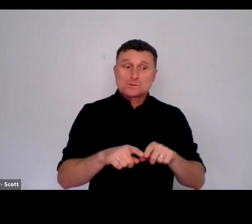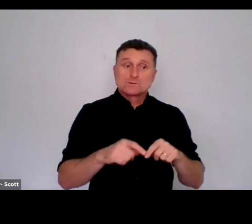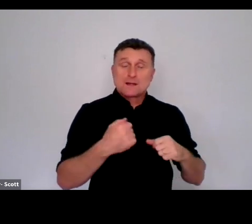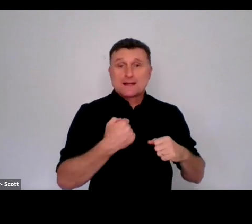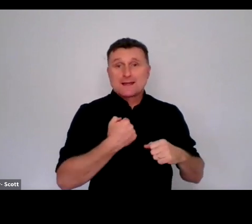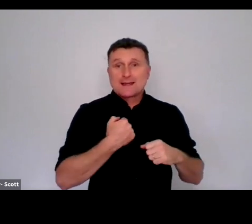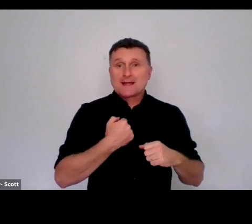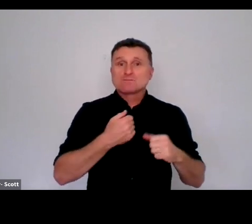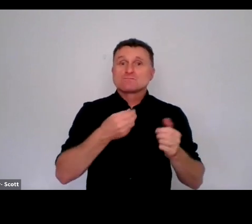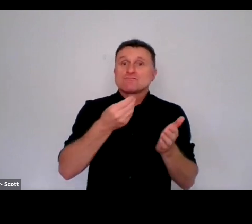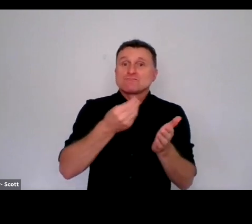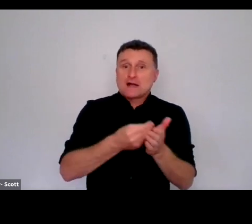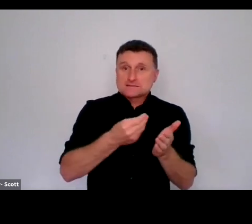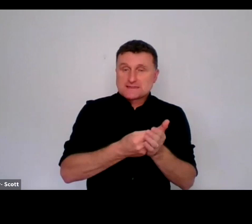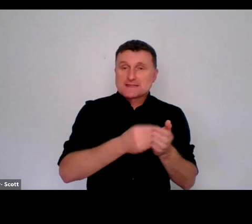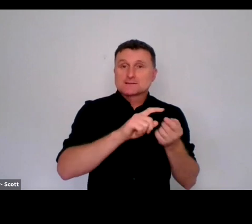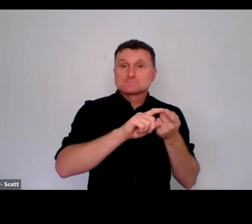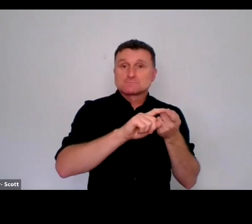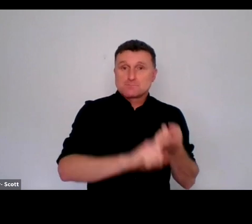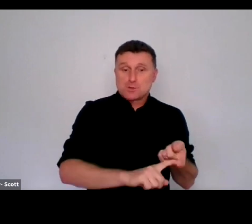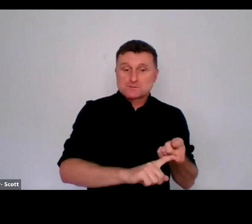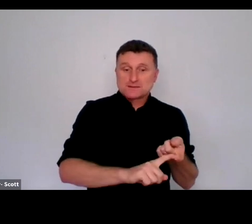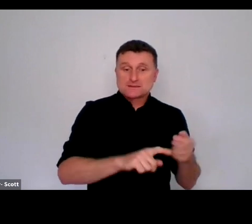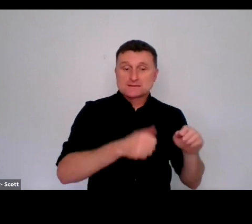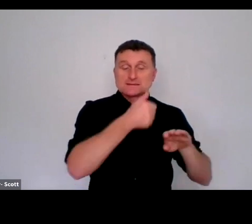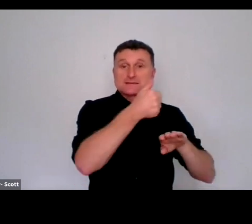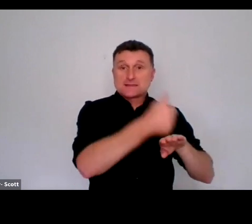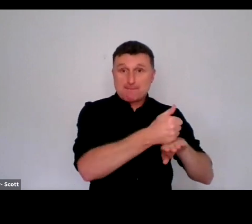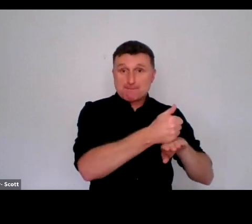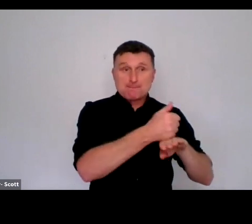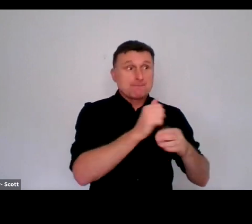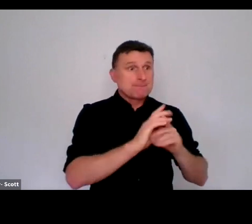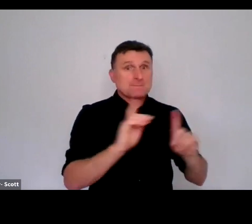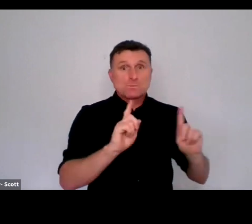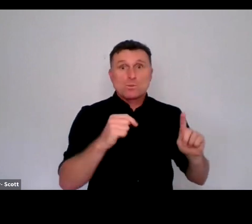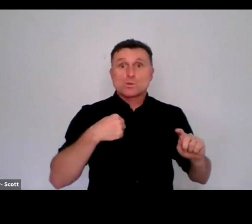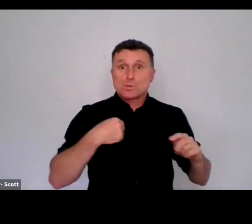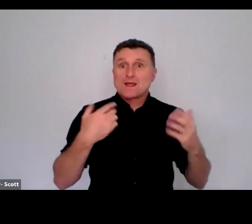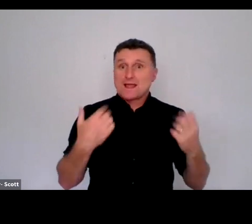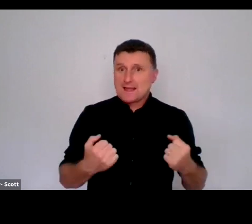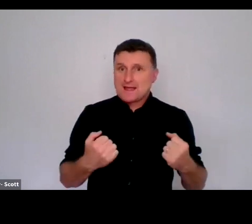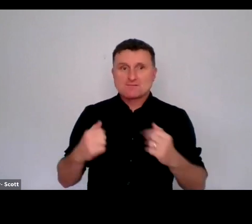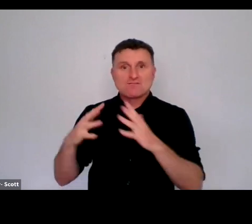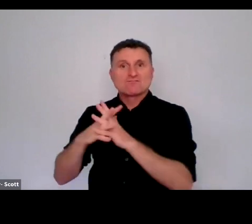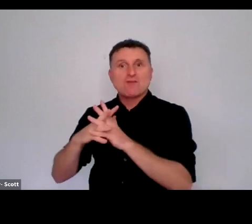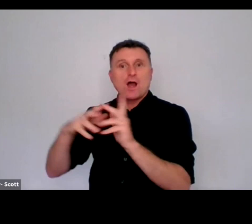funding, making sure we have what we need to run Whaikaha successfully into the future.